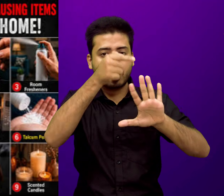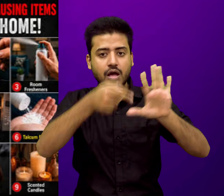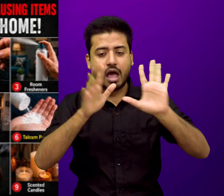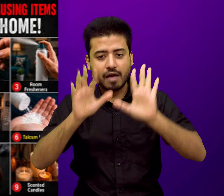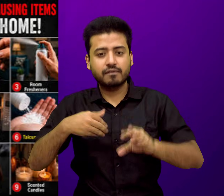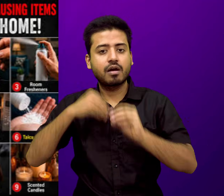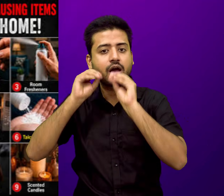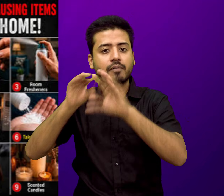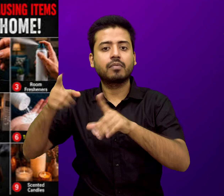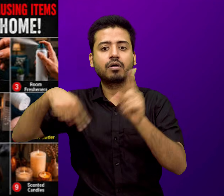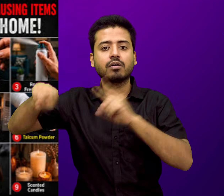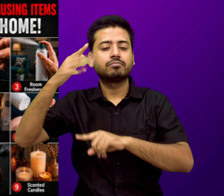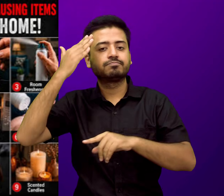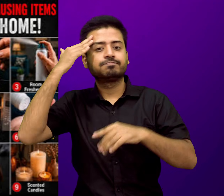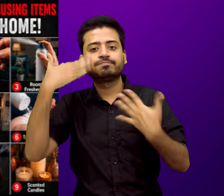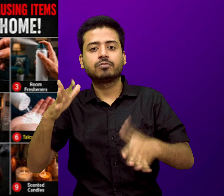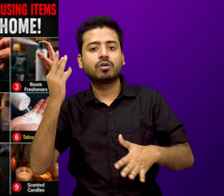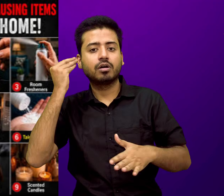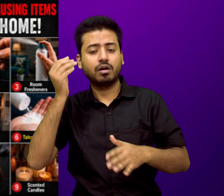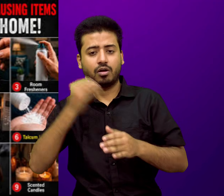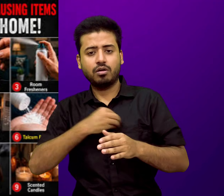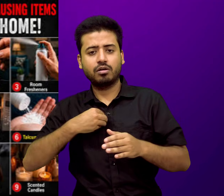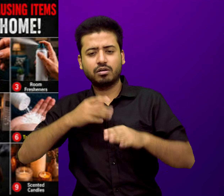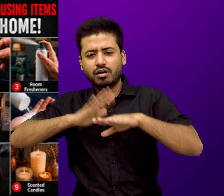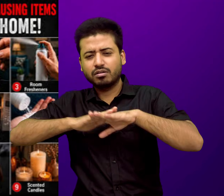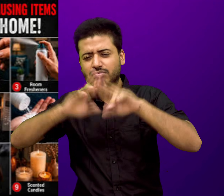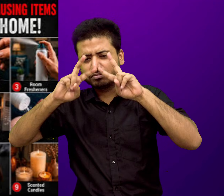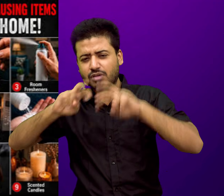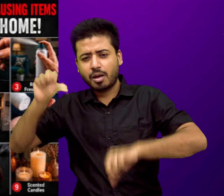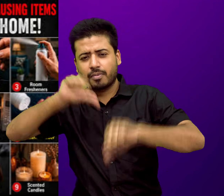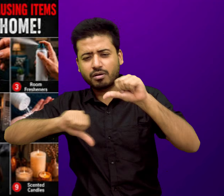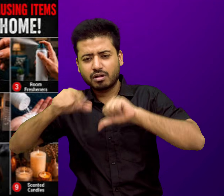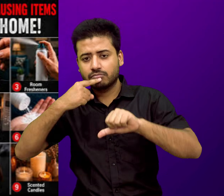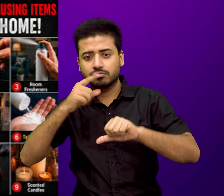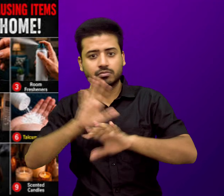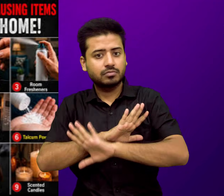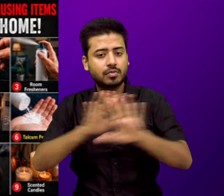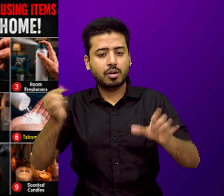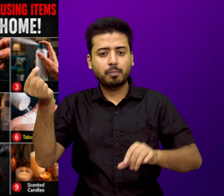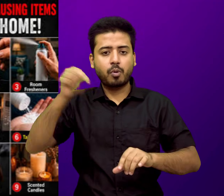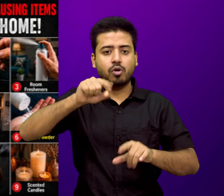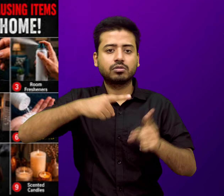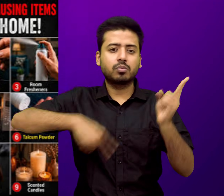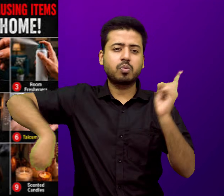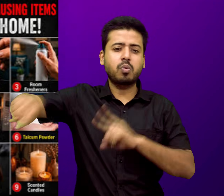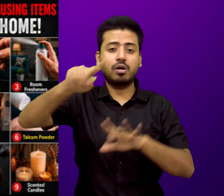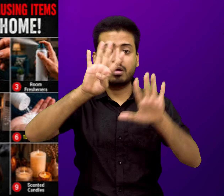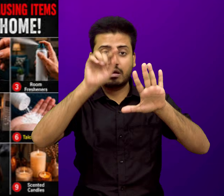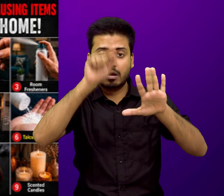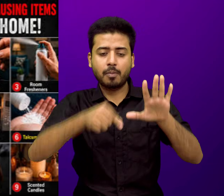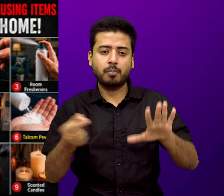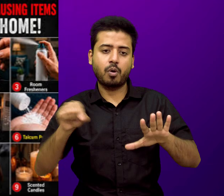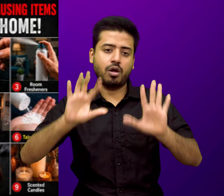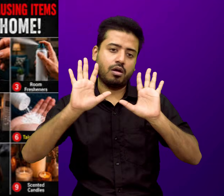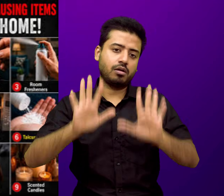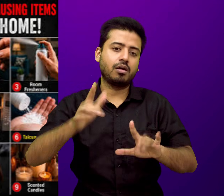storing hot acidic or fatty foods in it can leech microplastics and endocrine disruptors like BPA.